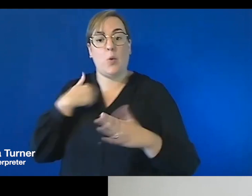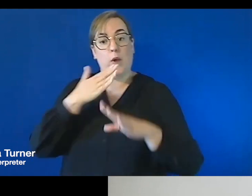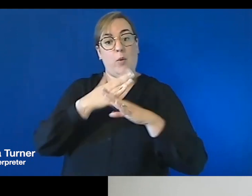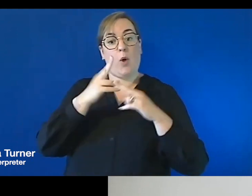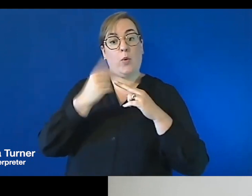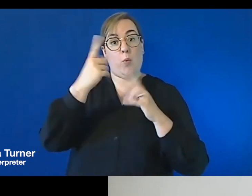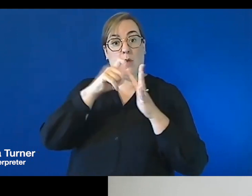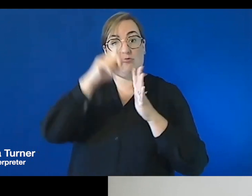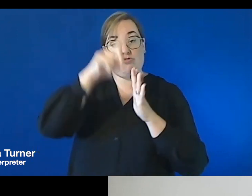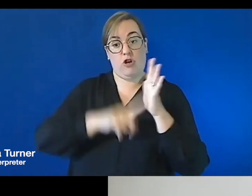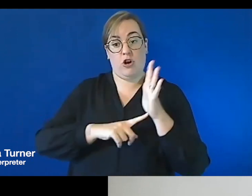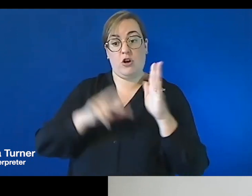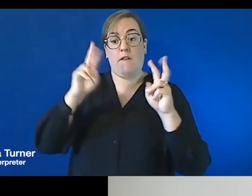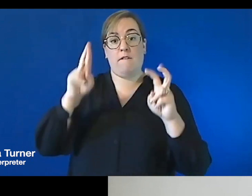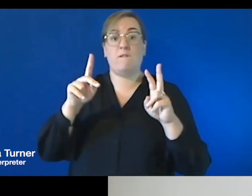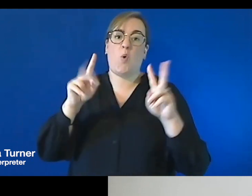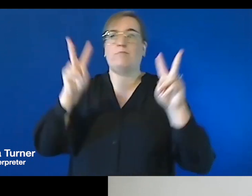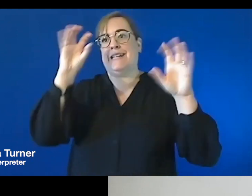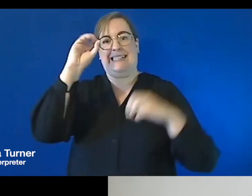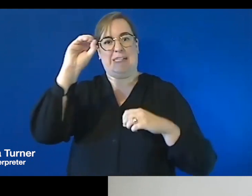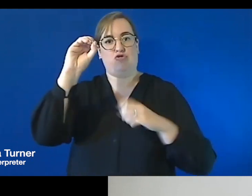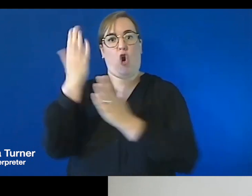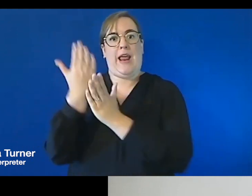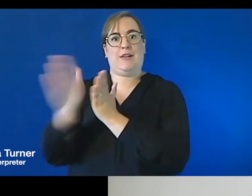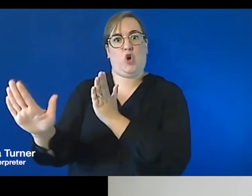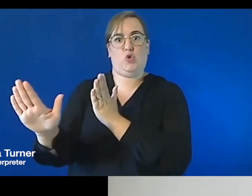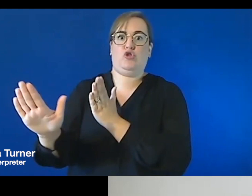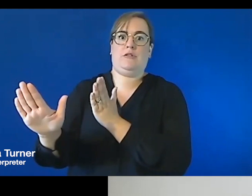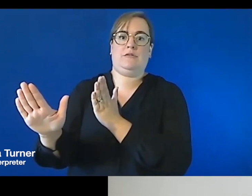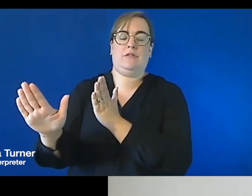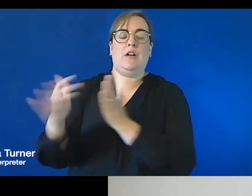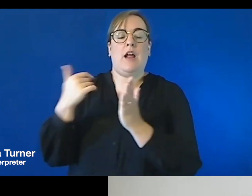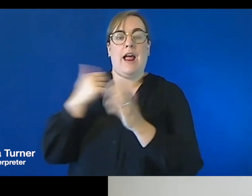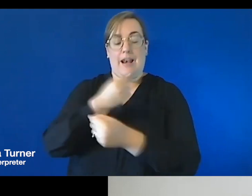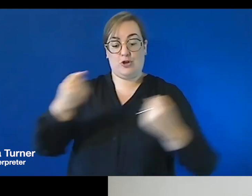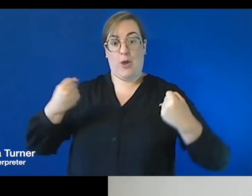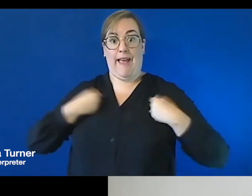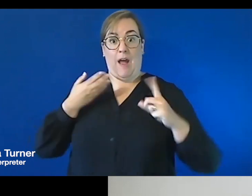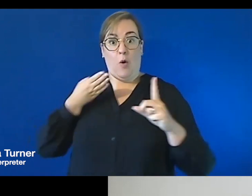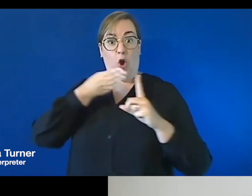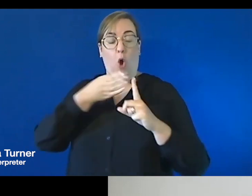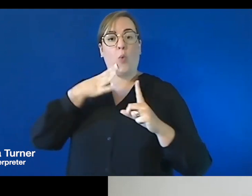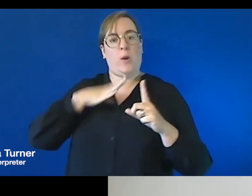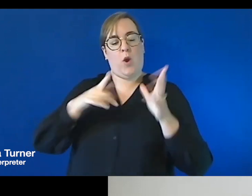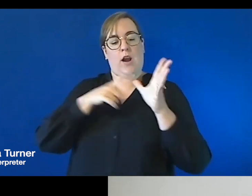called Zero Exclusion and our goal is to spread ambassadors of zero exclusion to any compass,